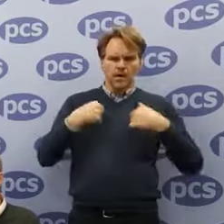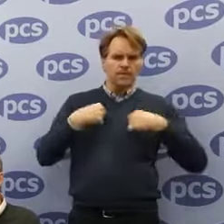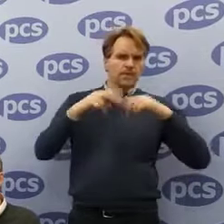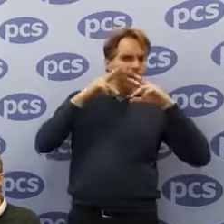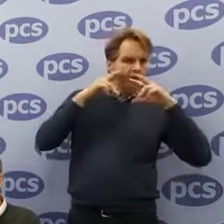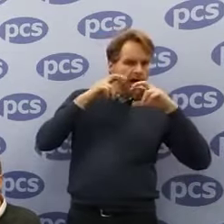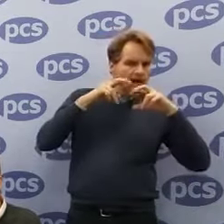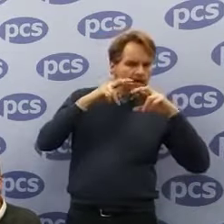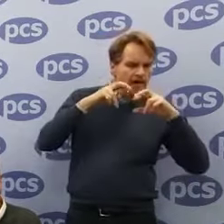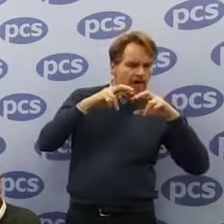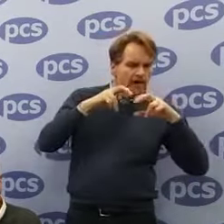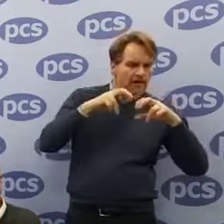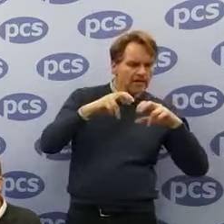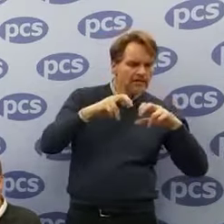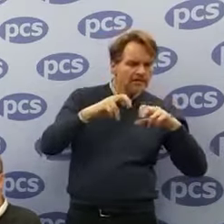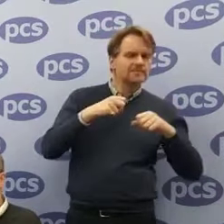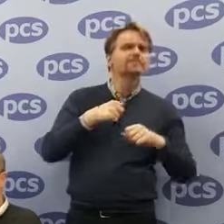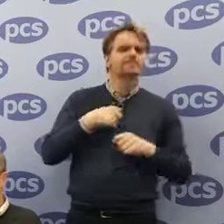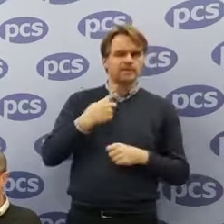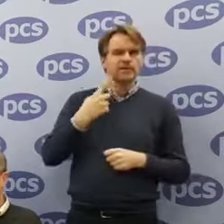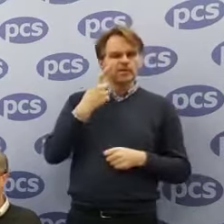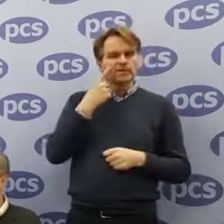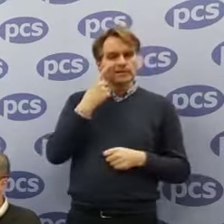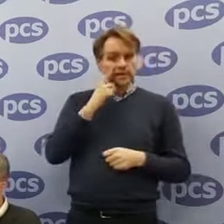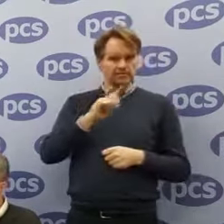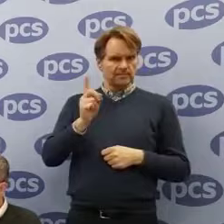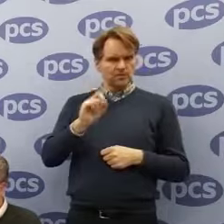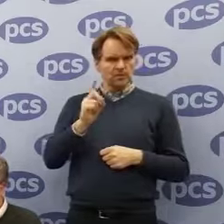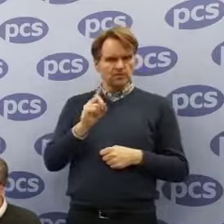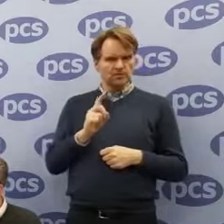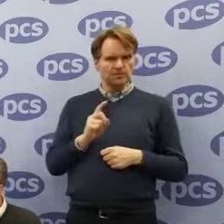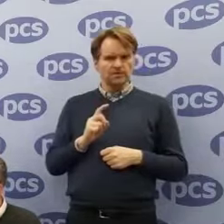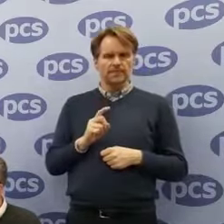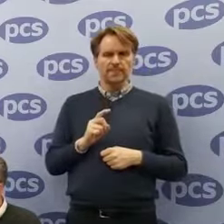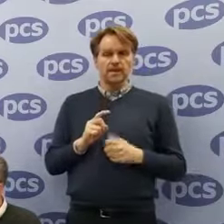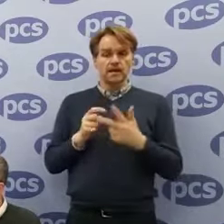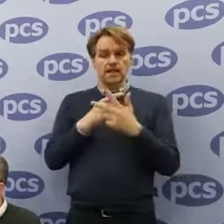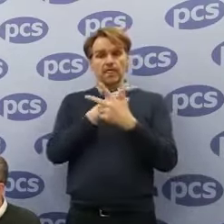could actually see I think it was about two in every three members who had